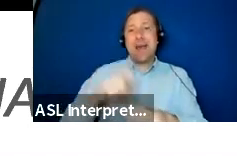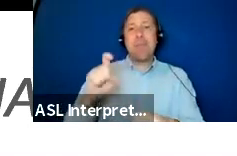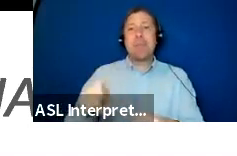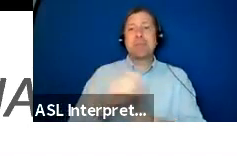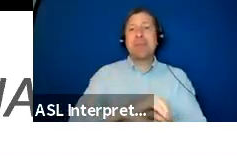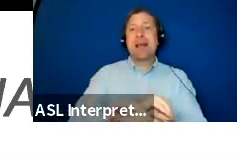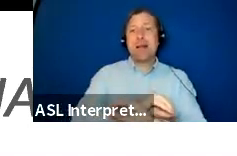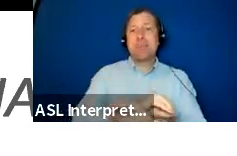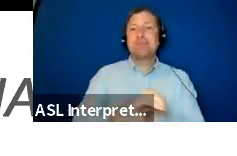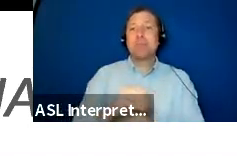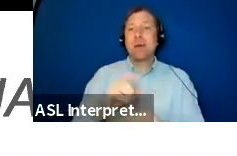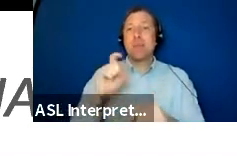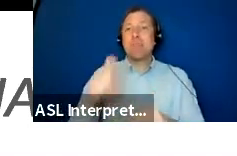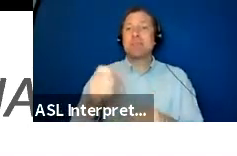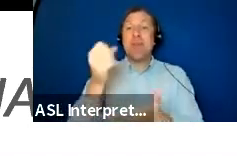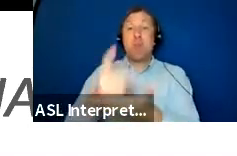through the appropriate process for them.